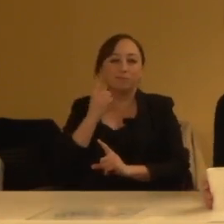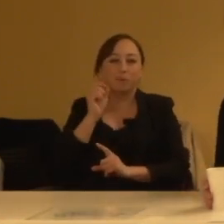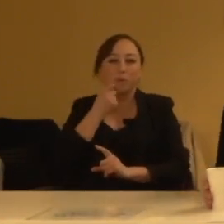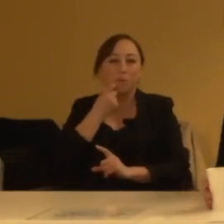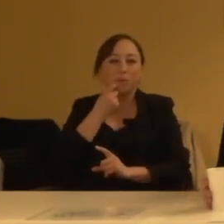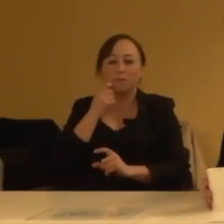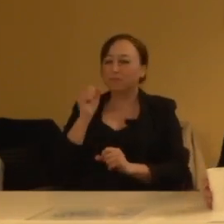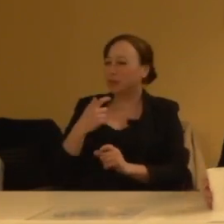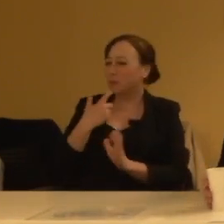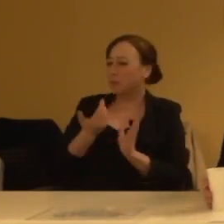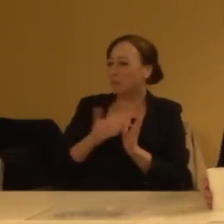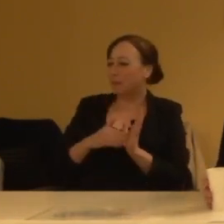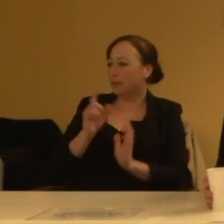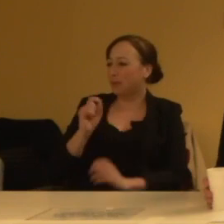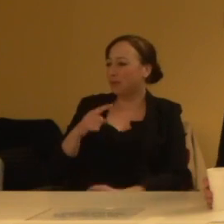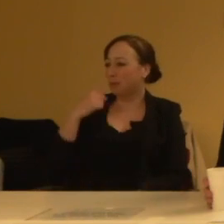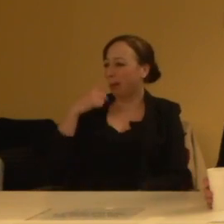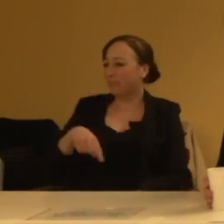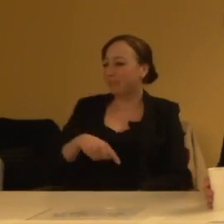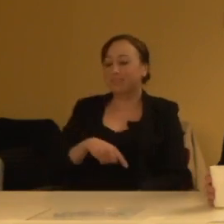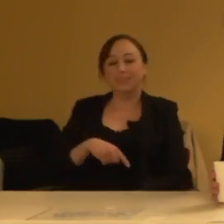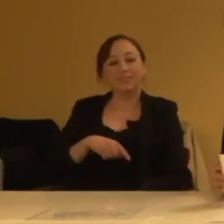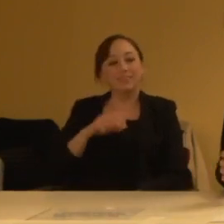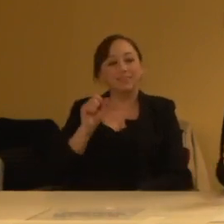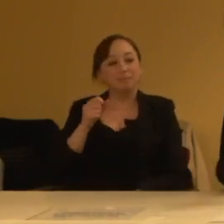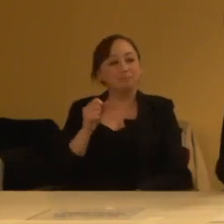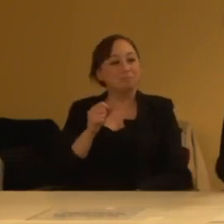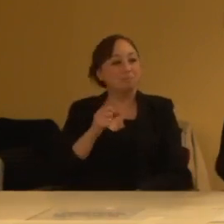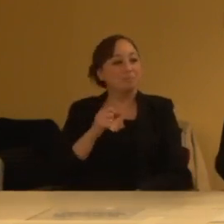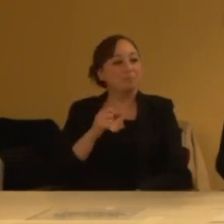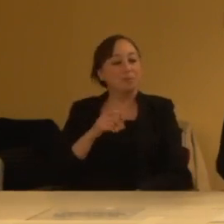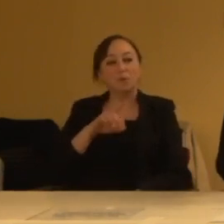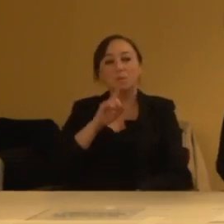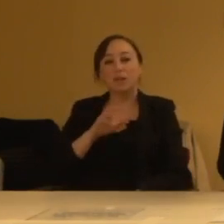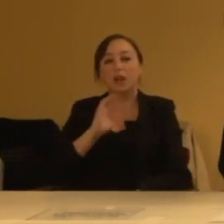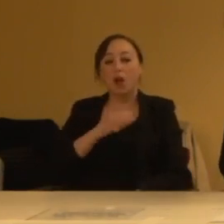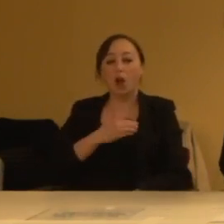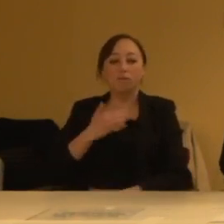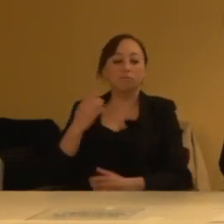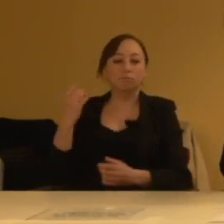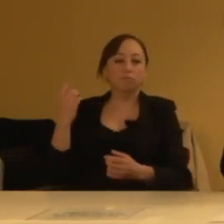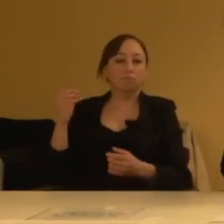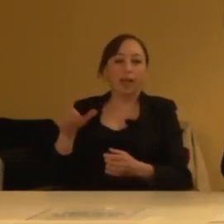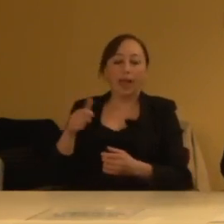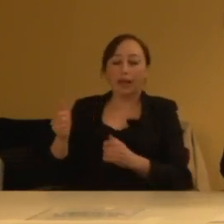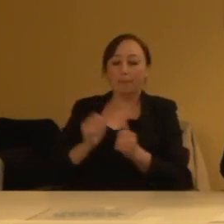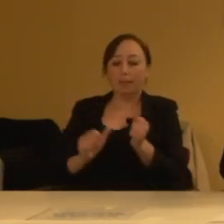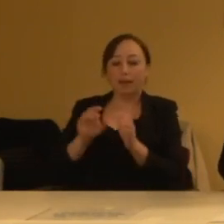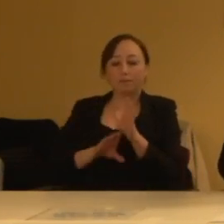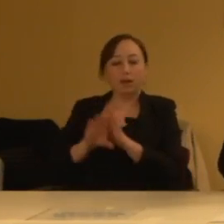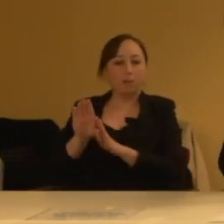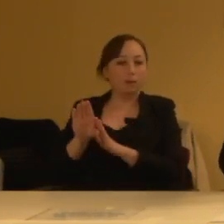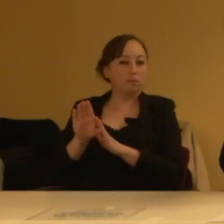Can you repeat the question again? Well, it was basically our journey in new play development. So the highlights, I mean,